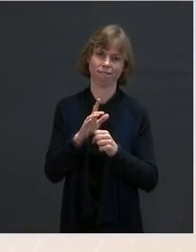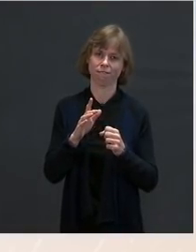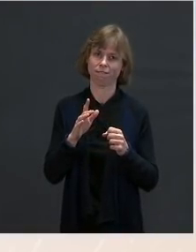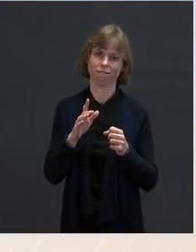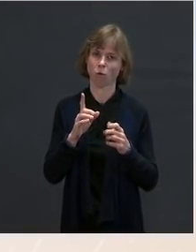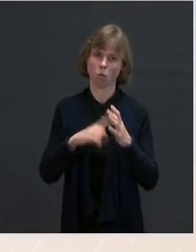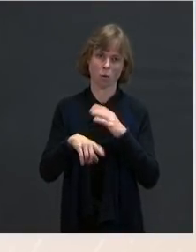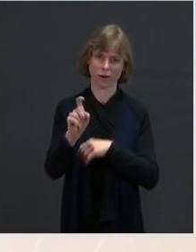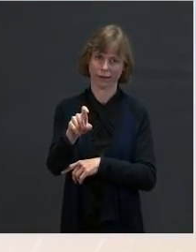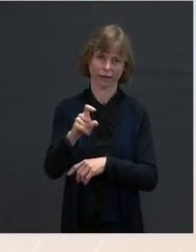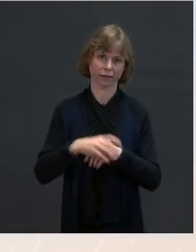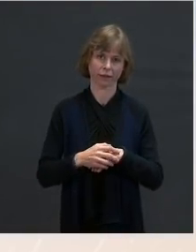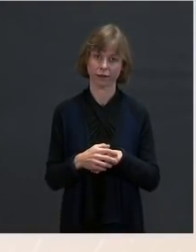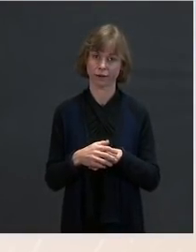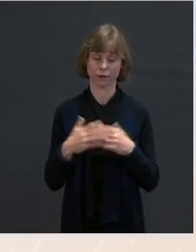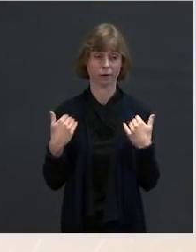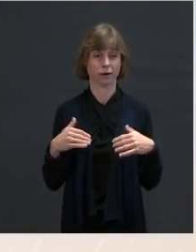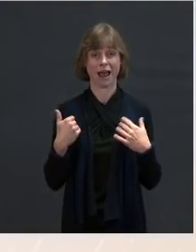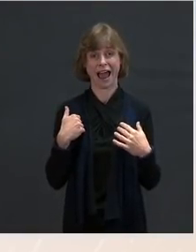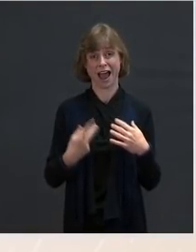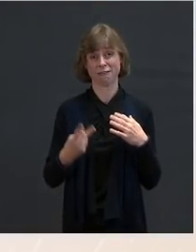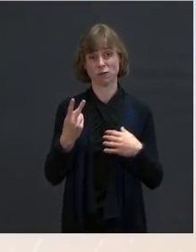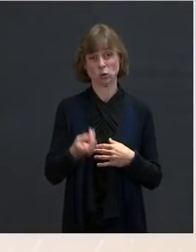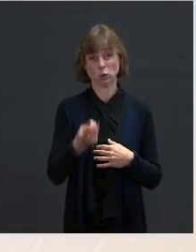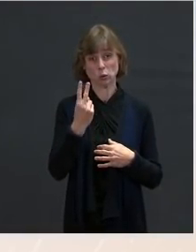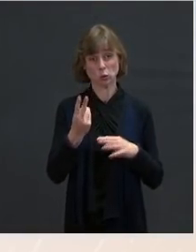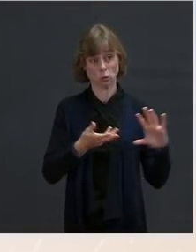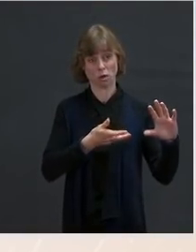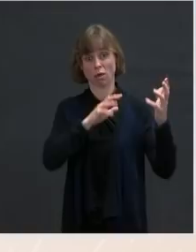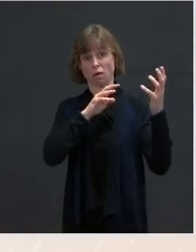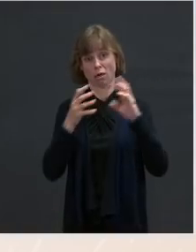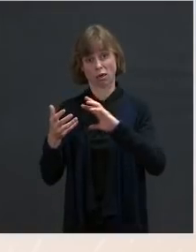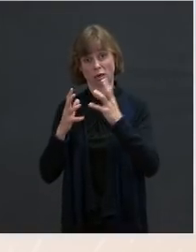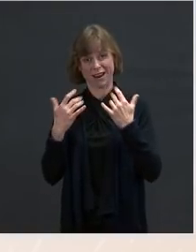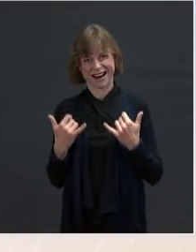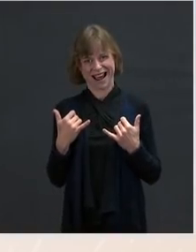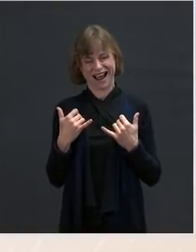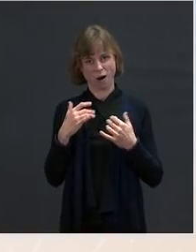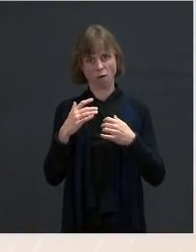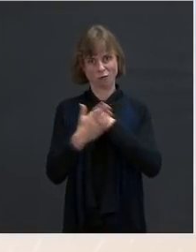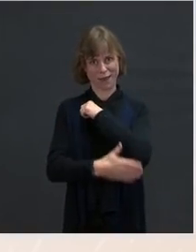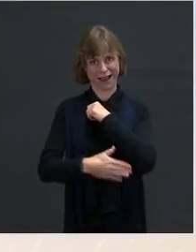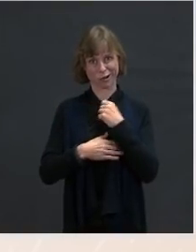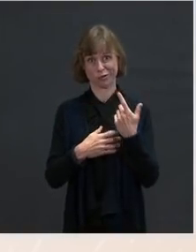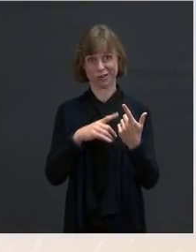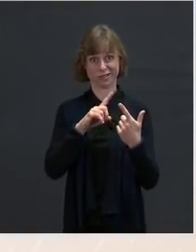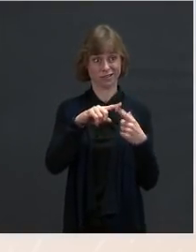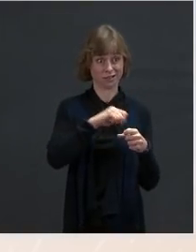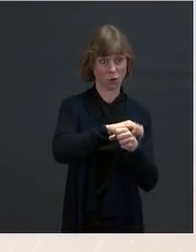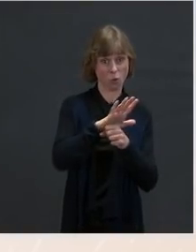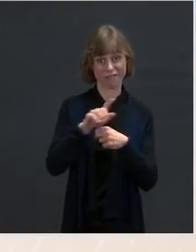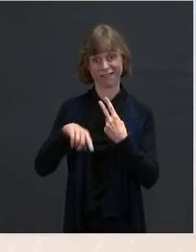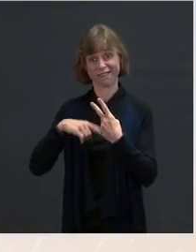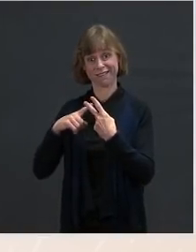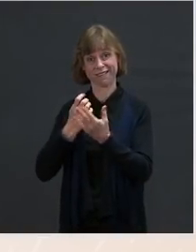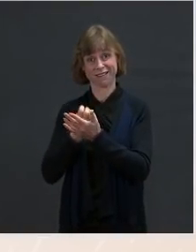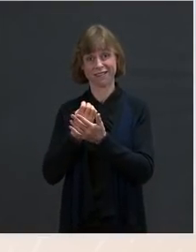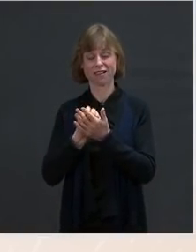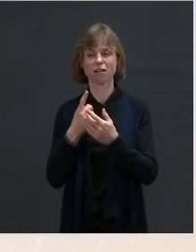in time with dual crises that the country is facing. He was making the point -- and he did something similar in his remarks on Friday --